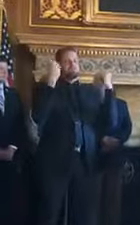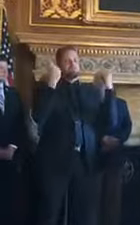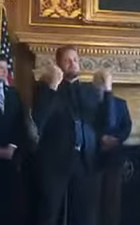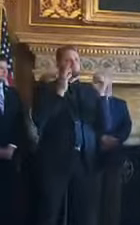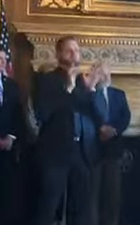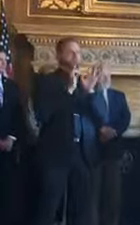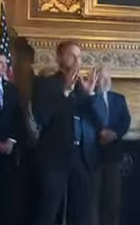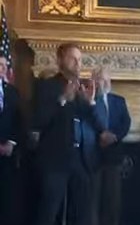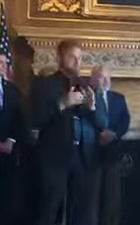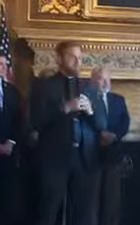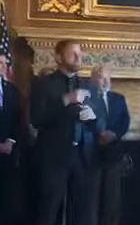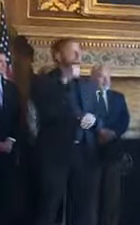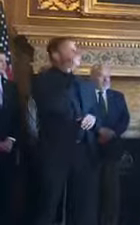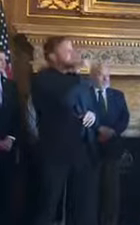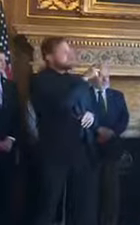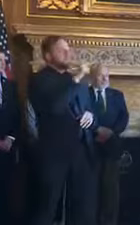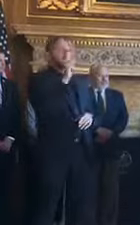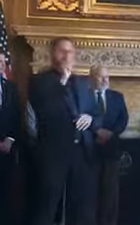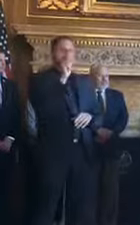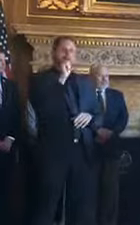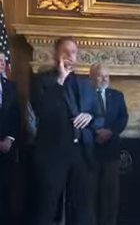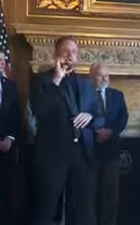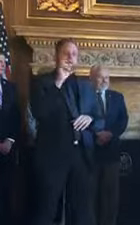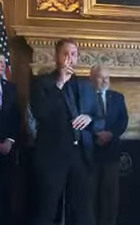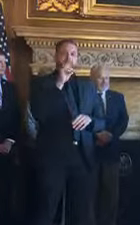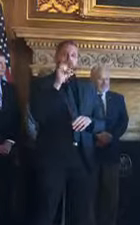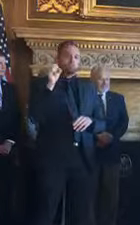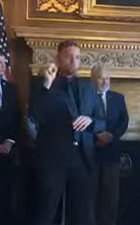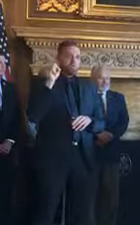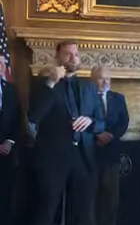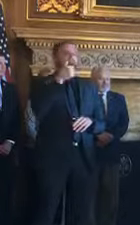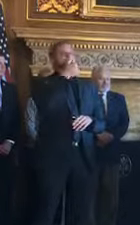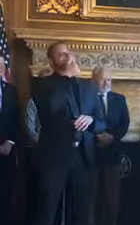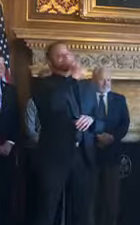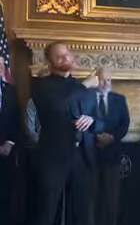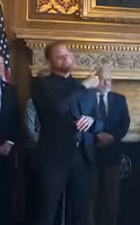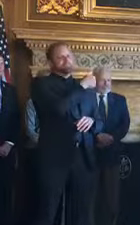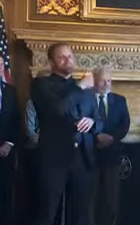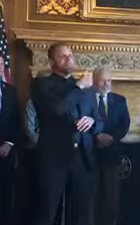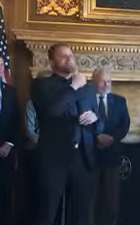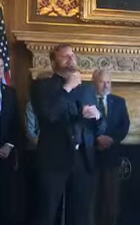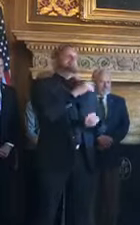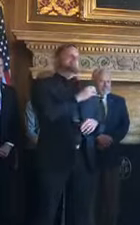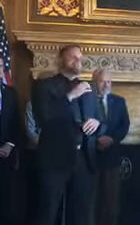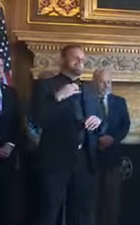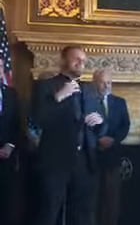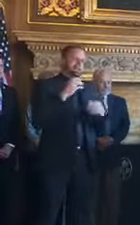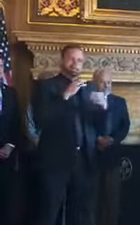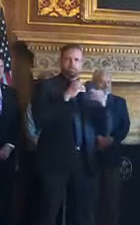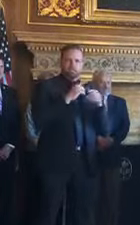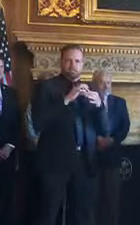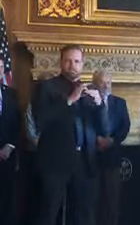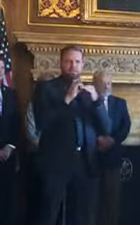just an amazing advocate and has been outspoken on this process from the very beginning and who will share her thoughts with us today.